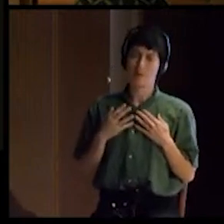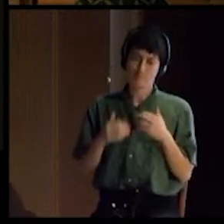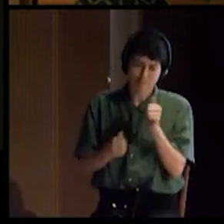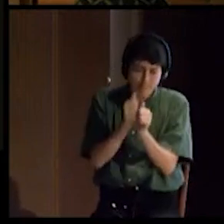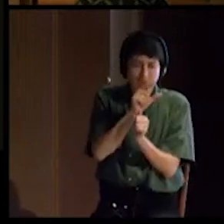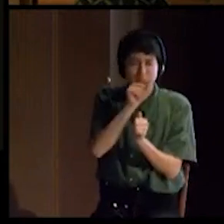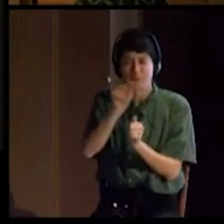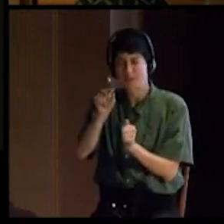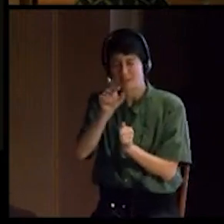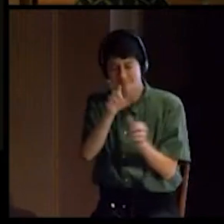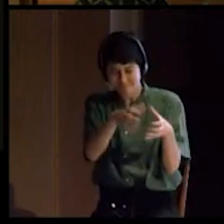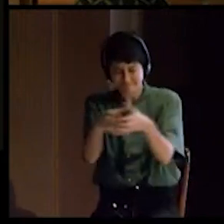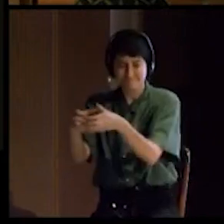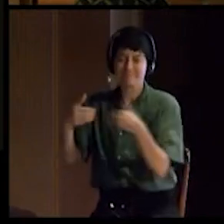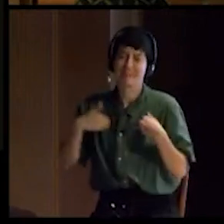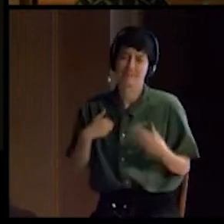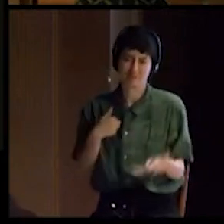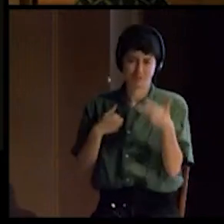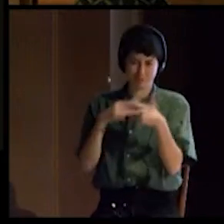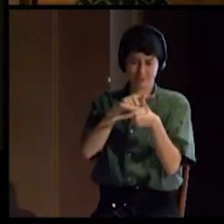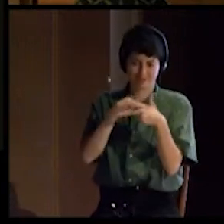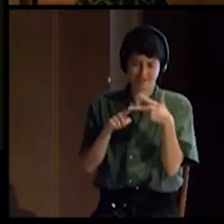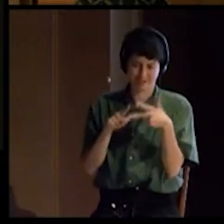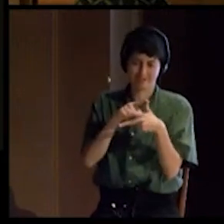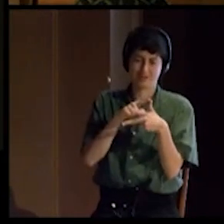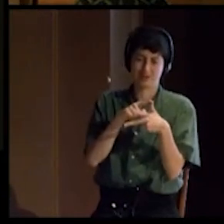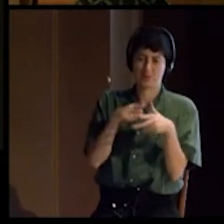and what are called contour or body feathers.